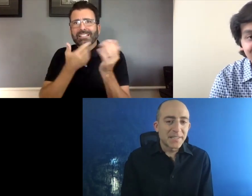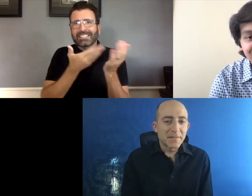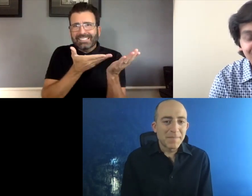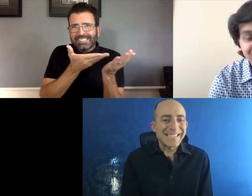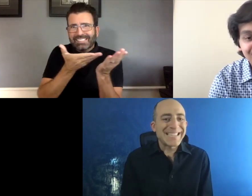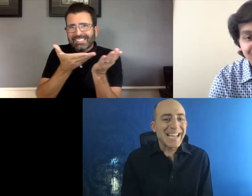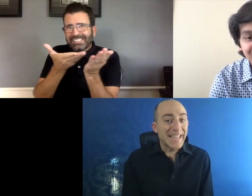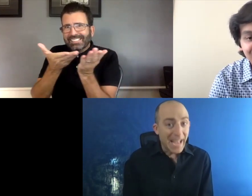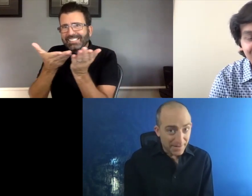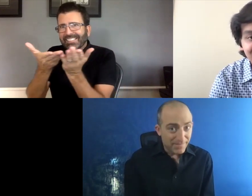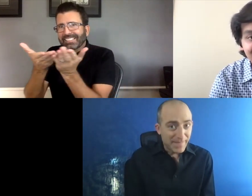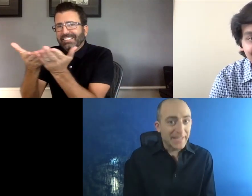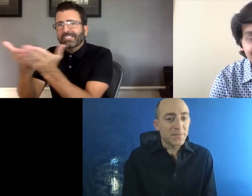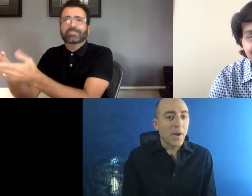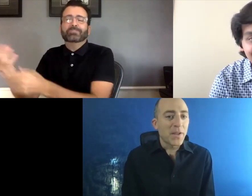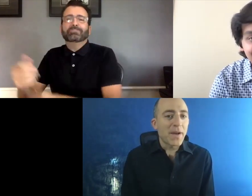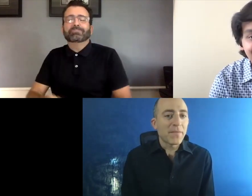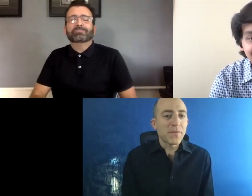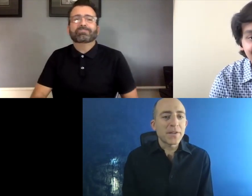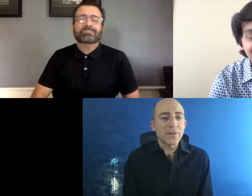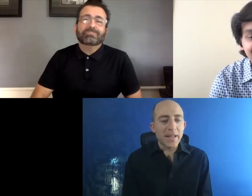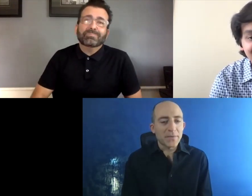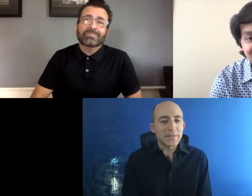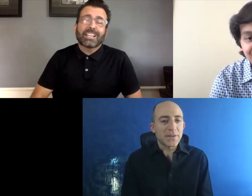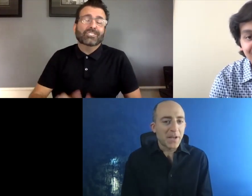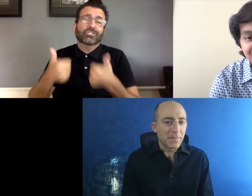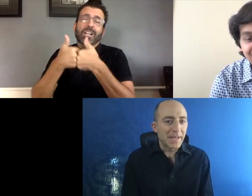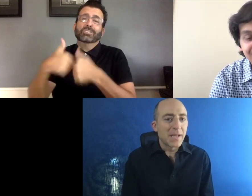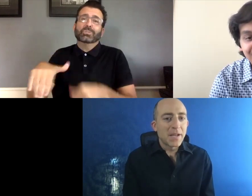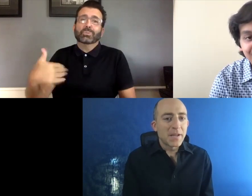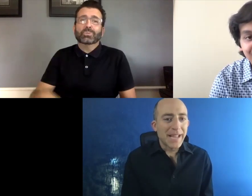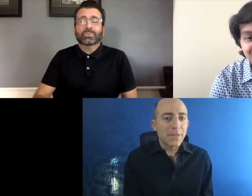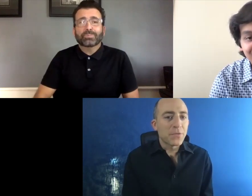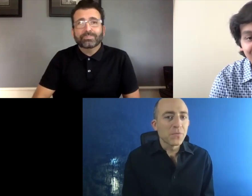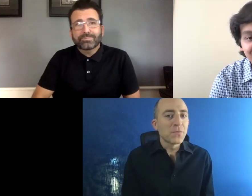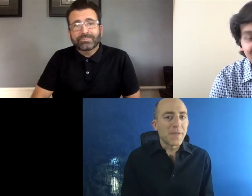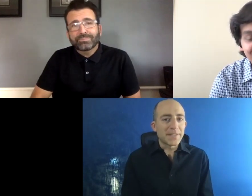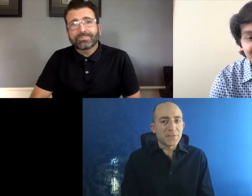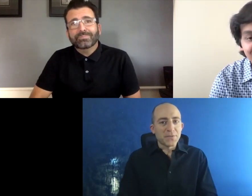maintain that and that's why you have a director. Alek was there to help me get through that story.